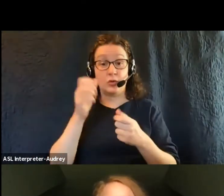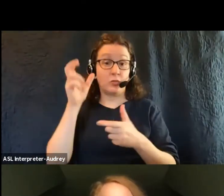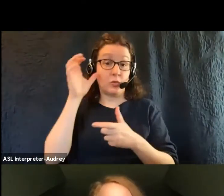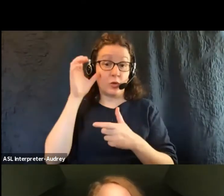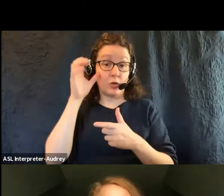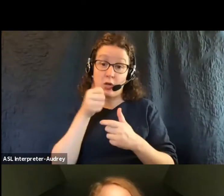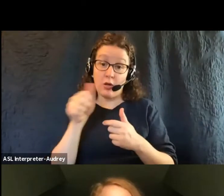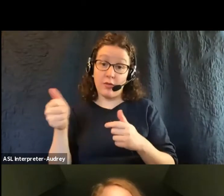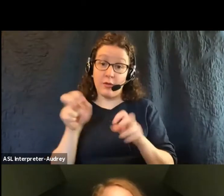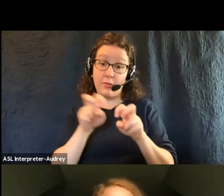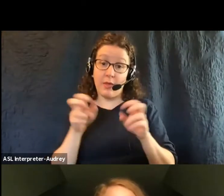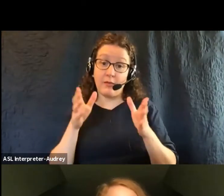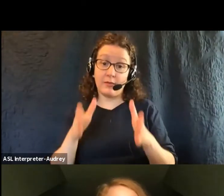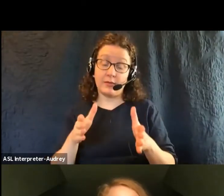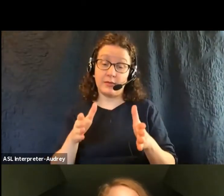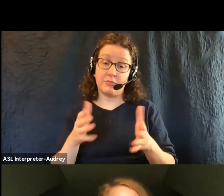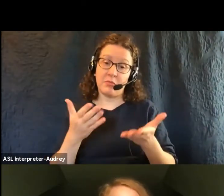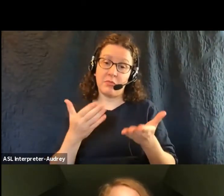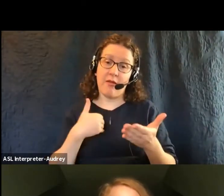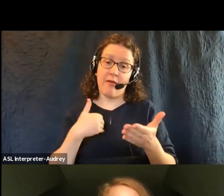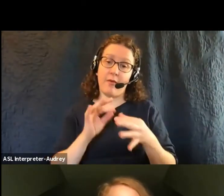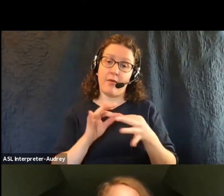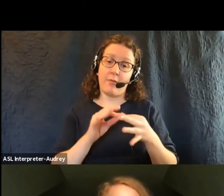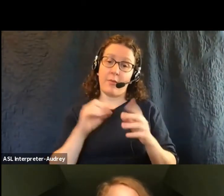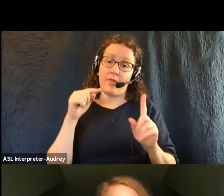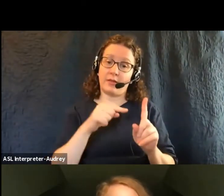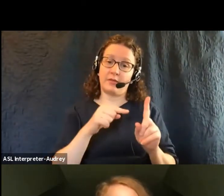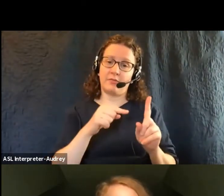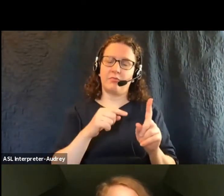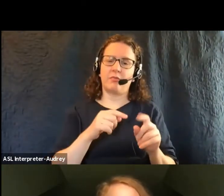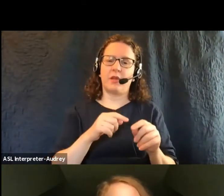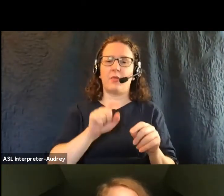have a comment about this, and I'll be directing Vibhu's question to you both as well, but